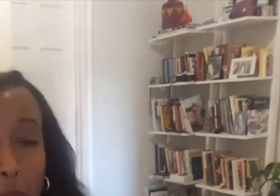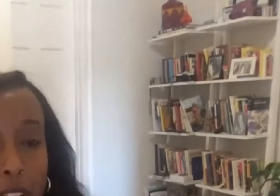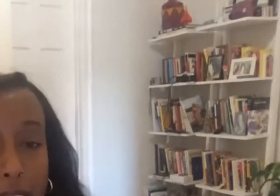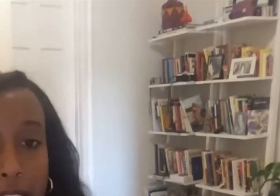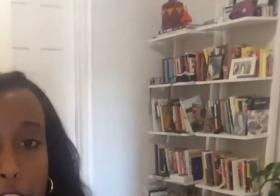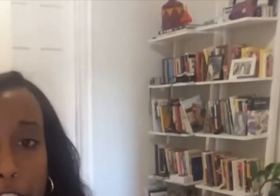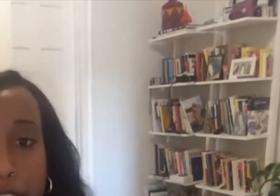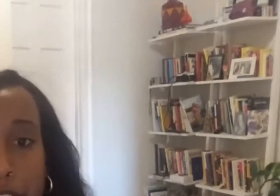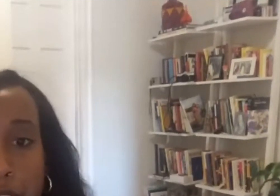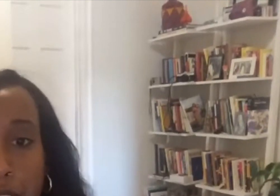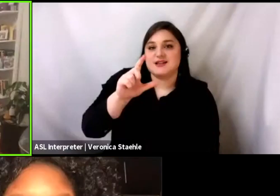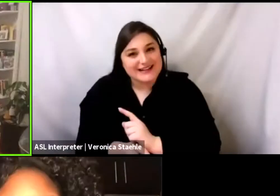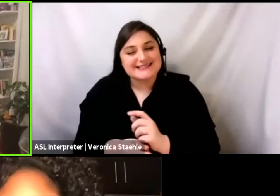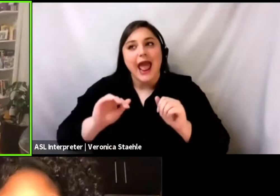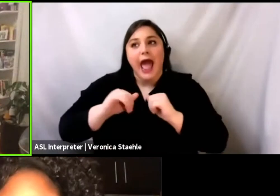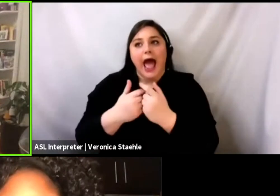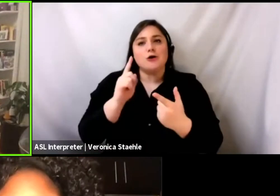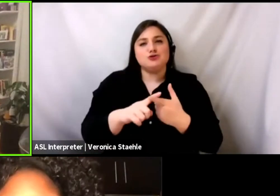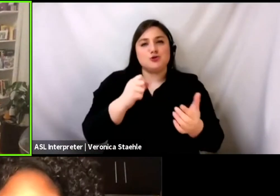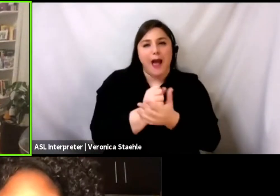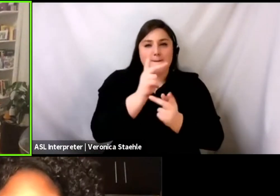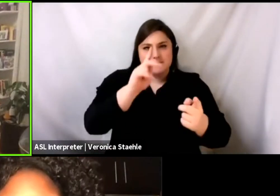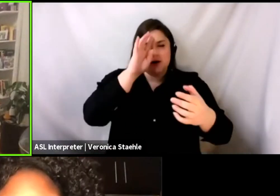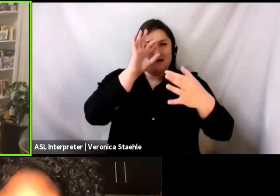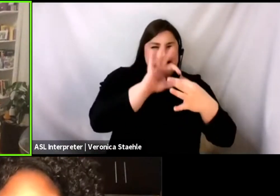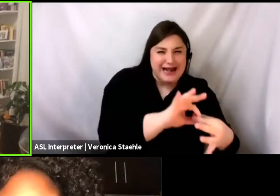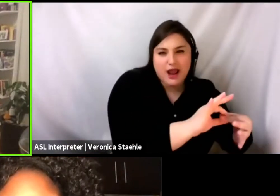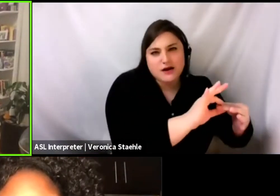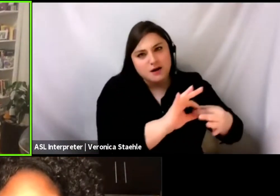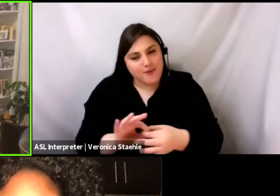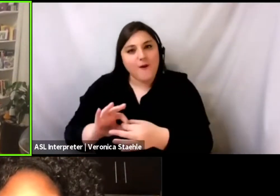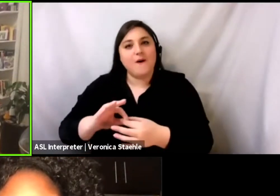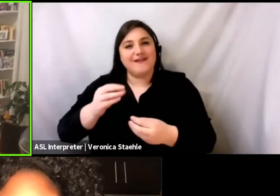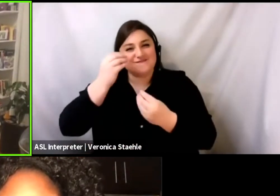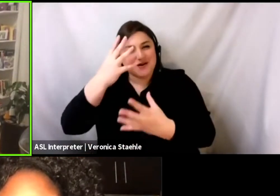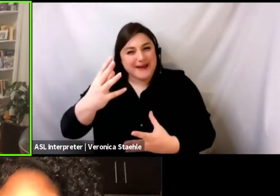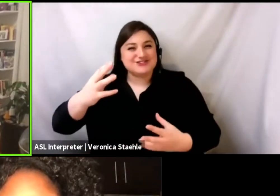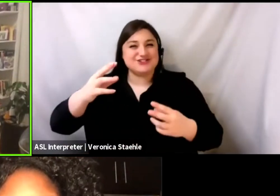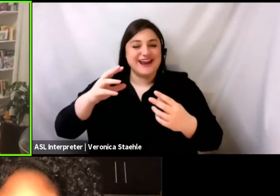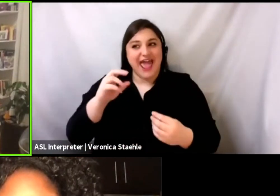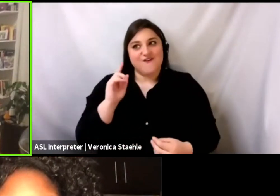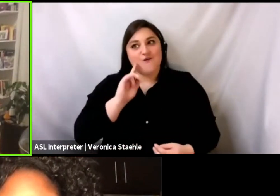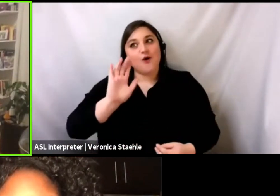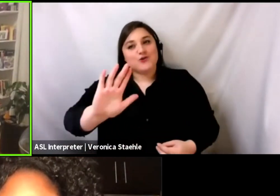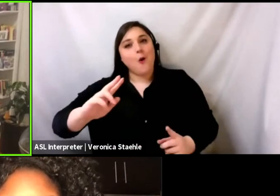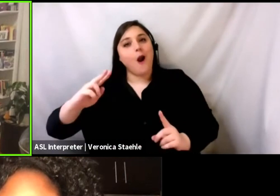and provide anchors. I really value the data analytic, policy research,